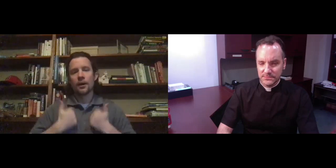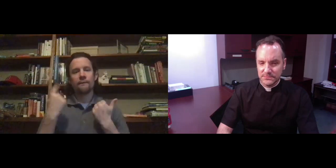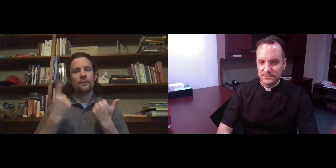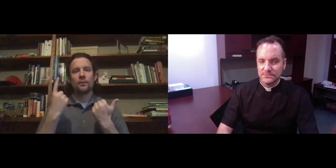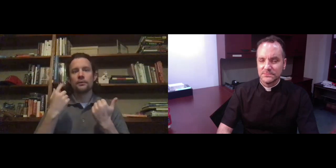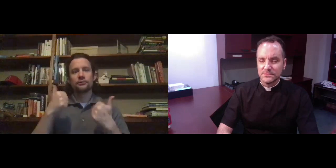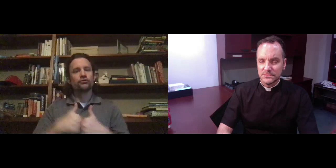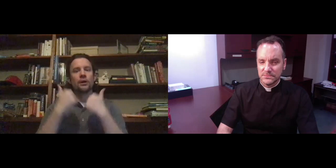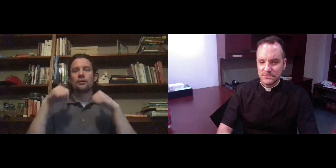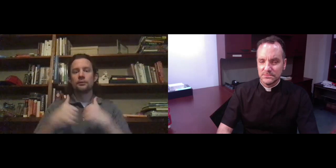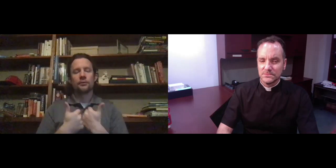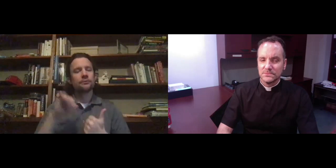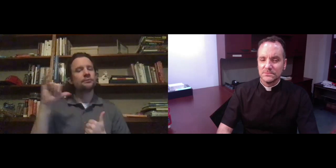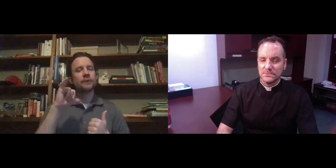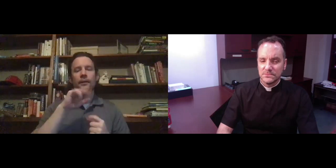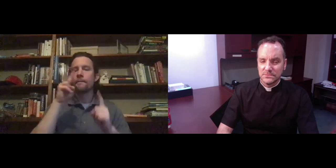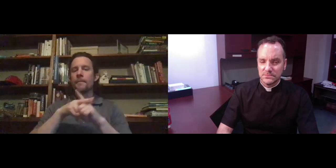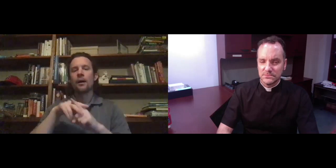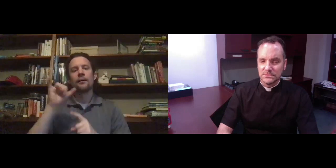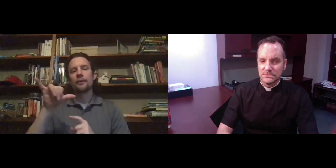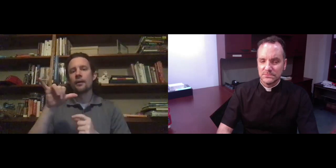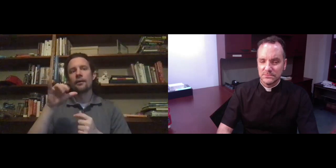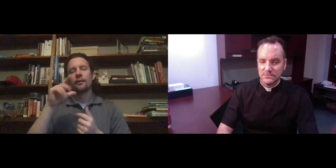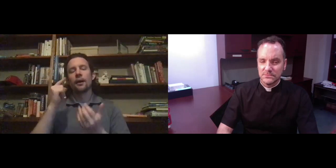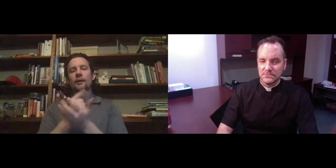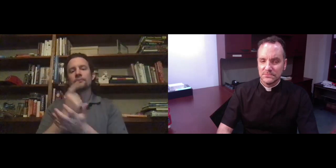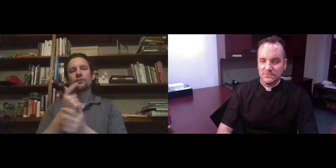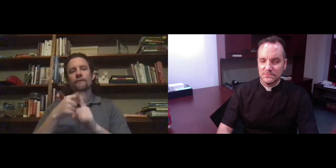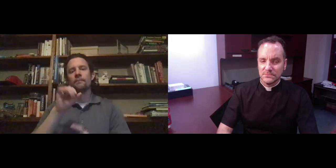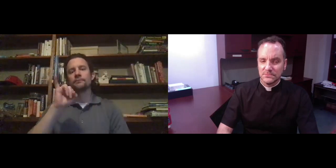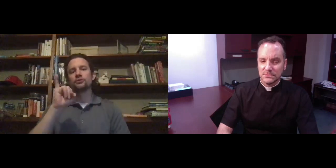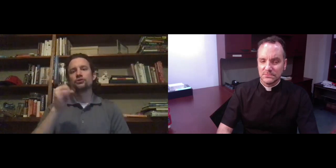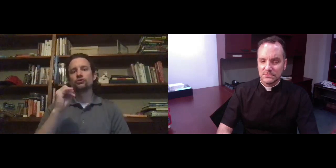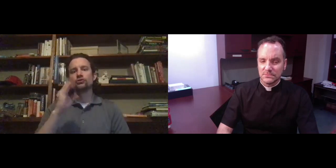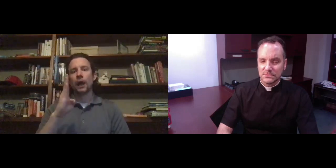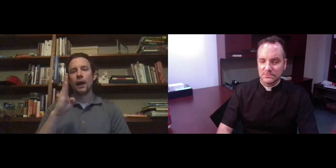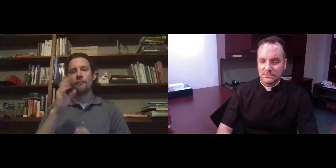Spirit; he will be with you. Life is always challenging, and